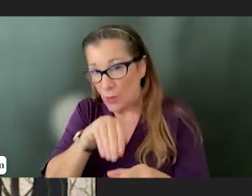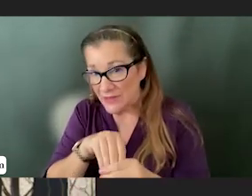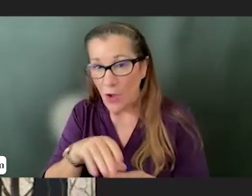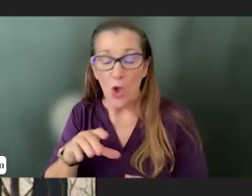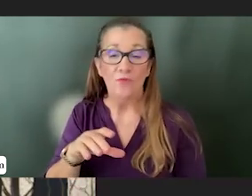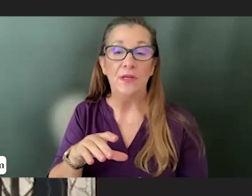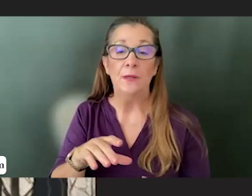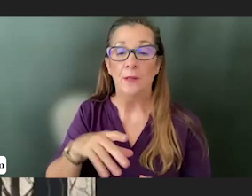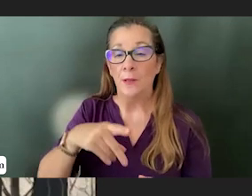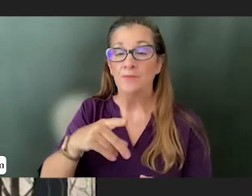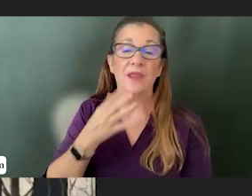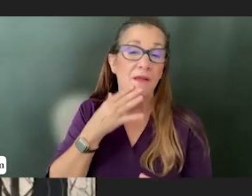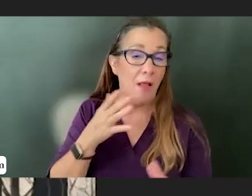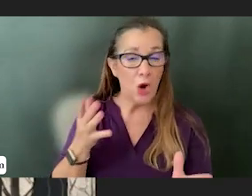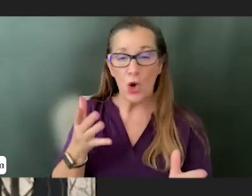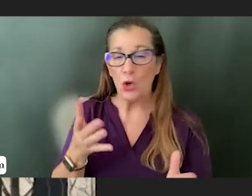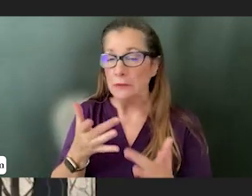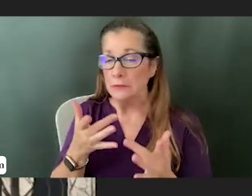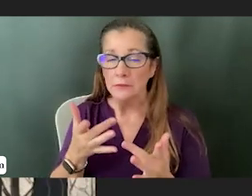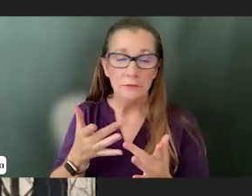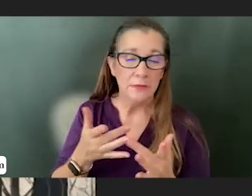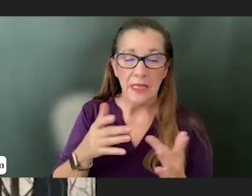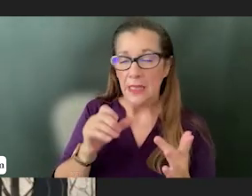The palette choice is very subdued. The artist is trying to communicate.